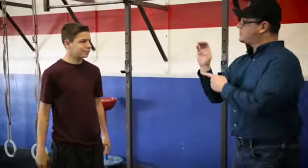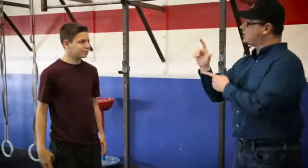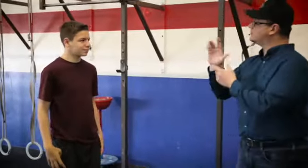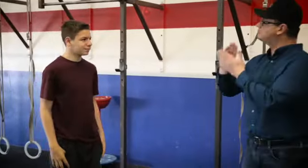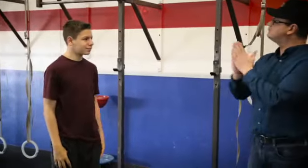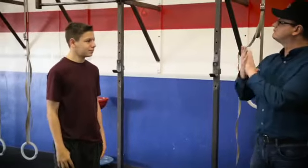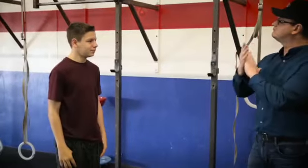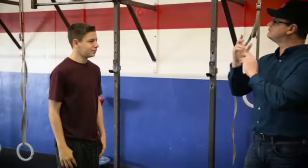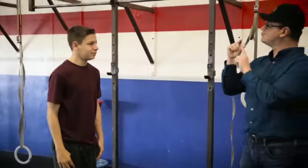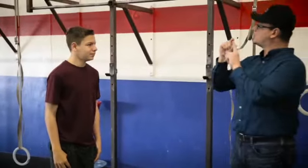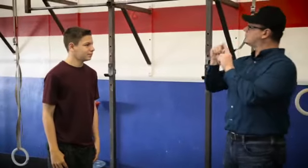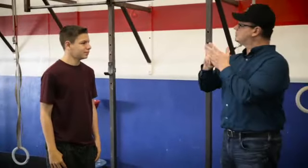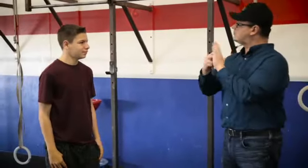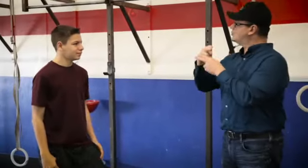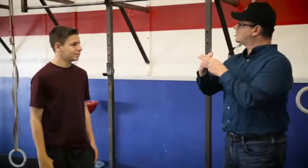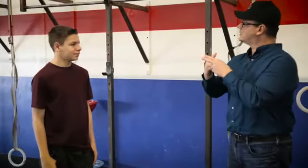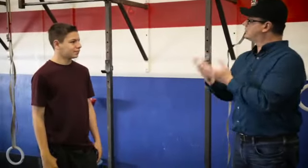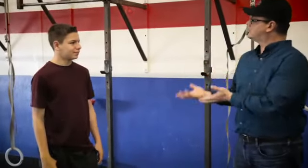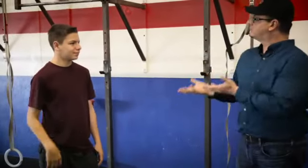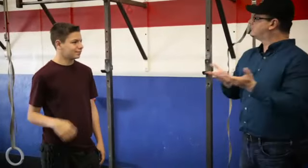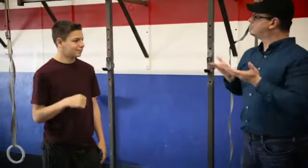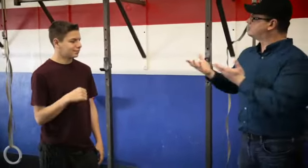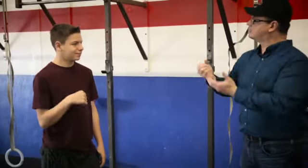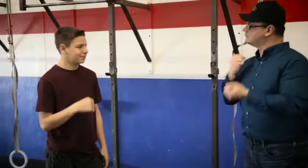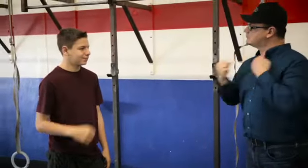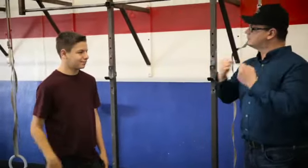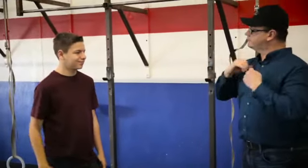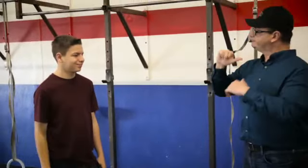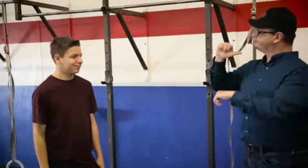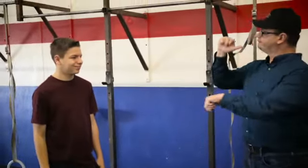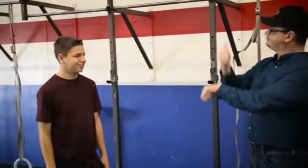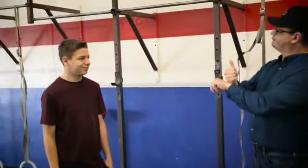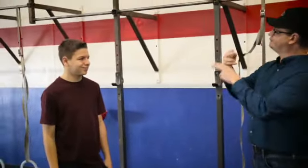The suffix "...bell" became a synonym for weight.